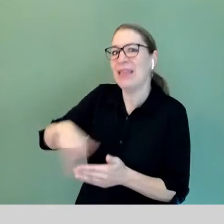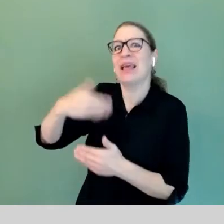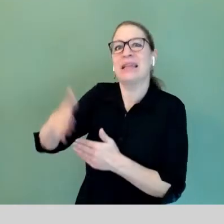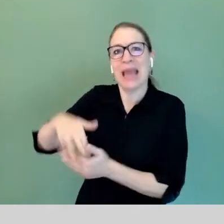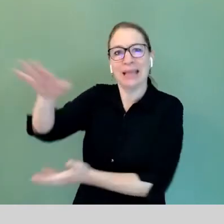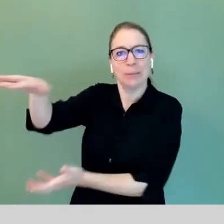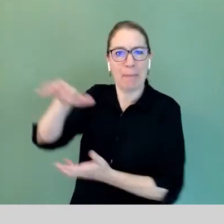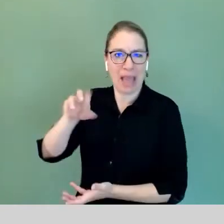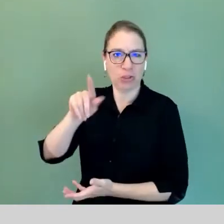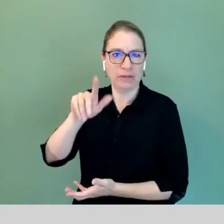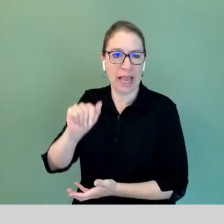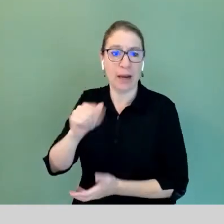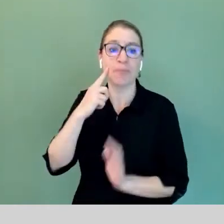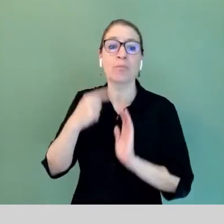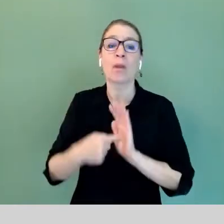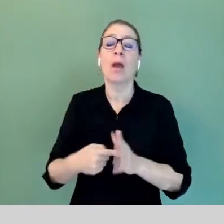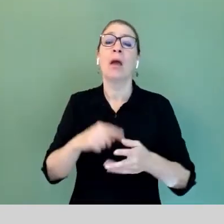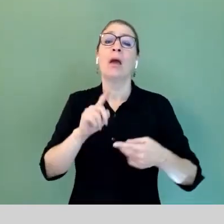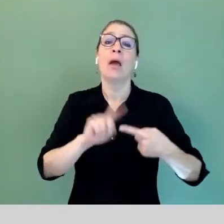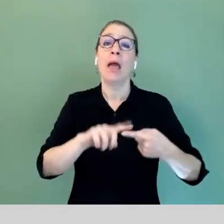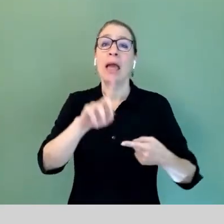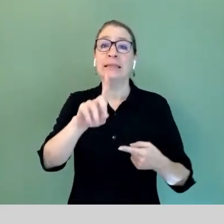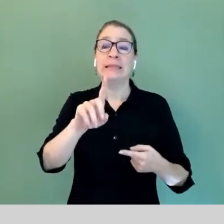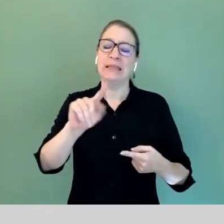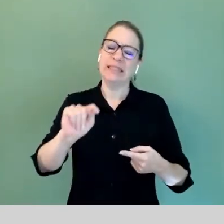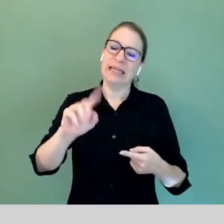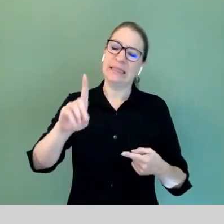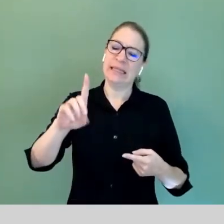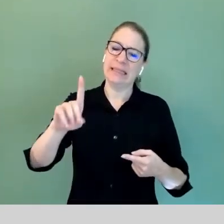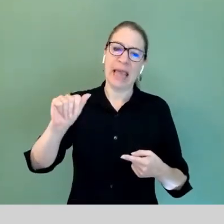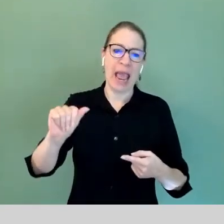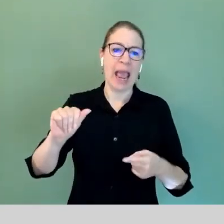So there's a tool called TDDA, test-driven data analysis,